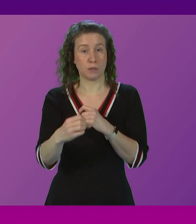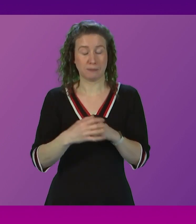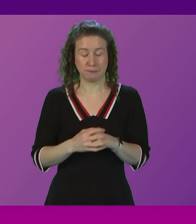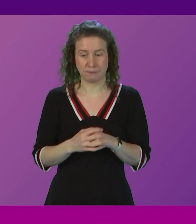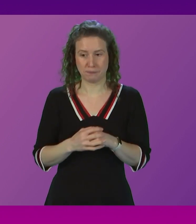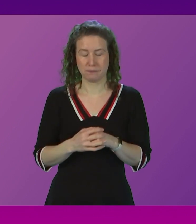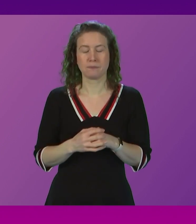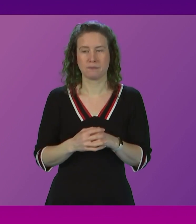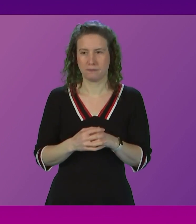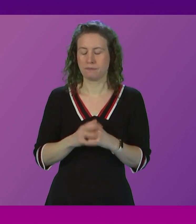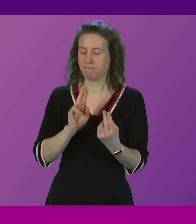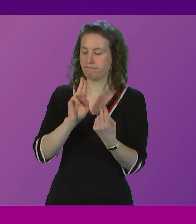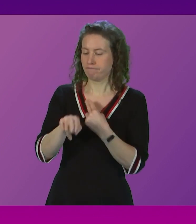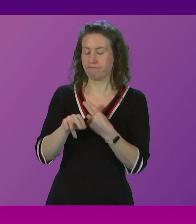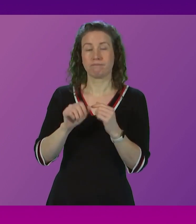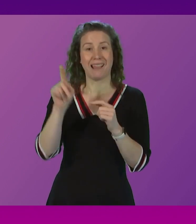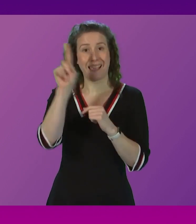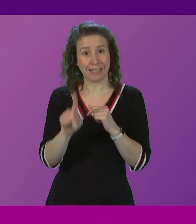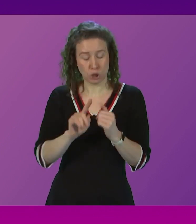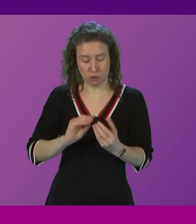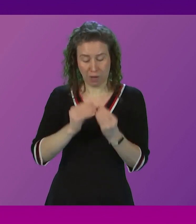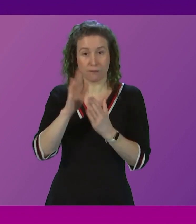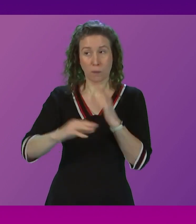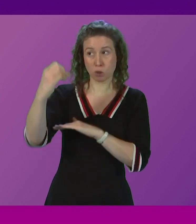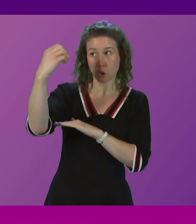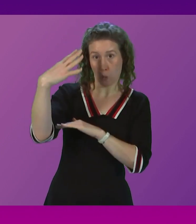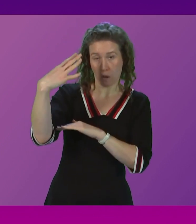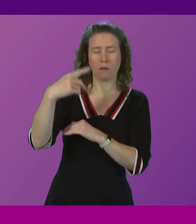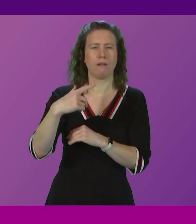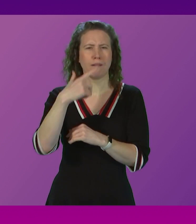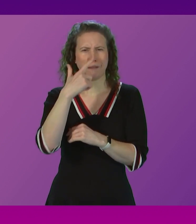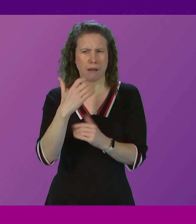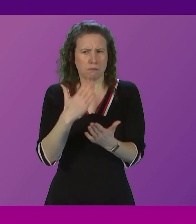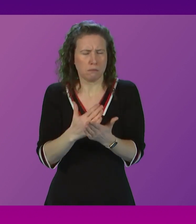Energy that is generated from solar can, without a shadow of a doubt,